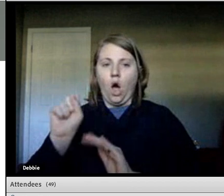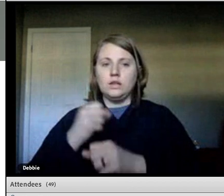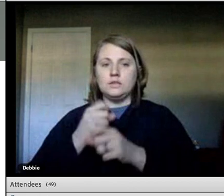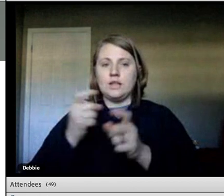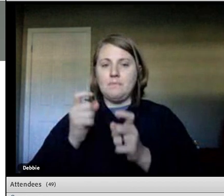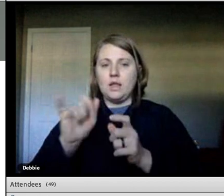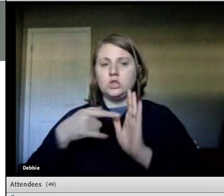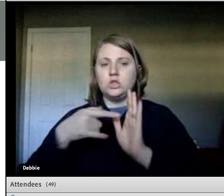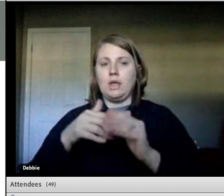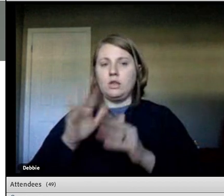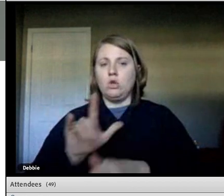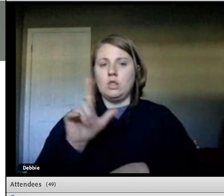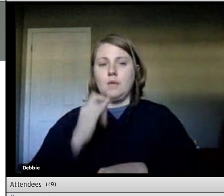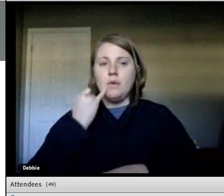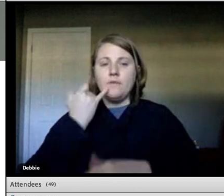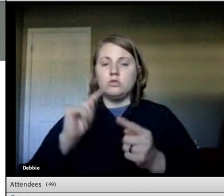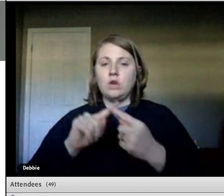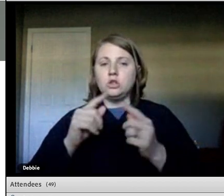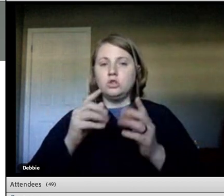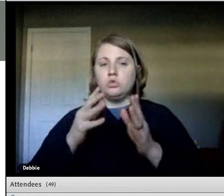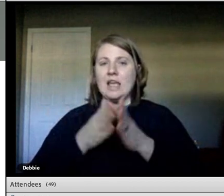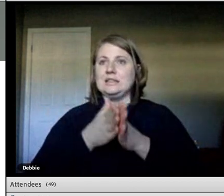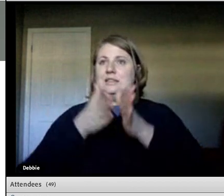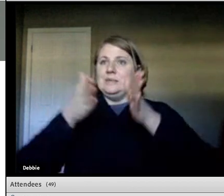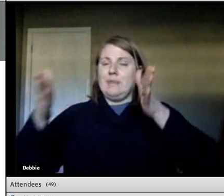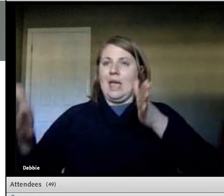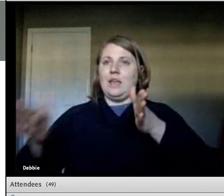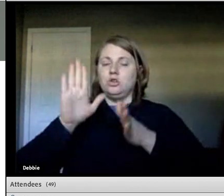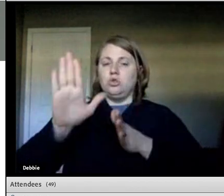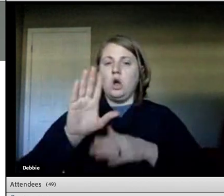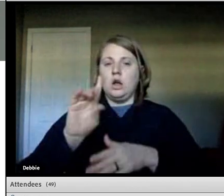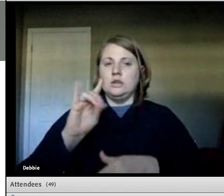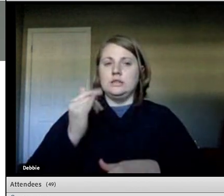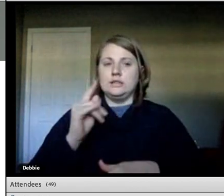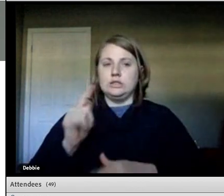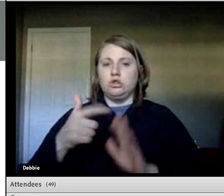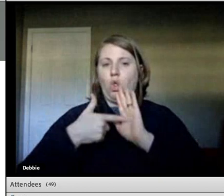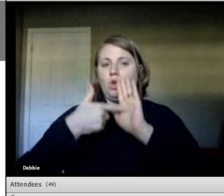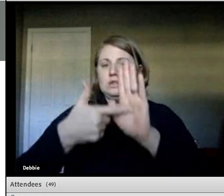your digital displays, this is a great open-source solution for you.